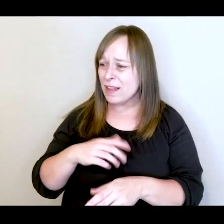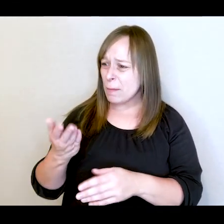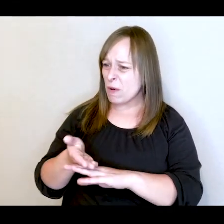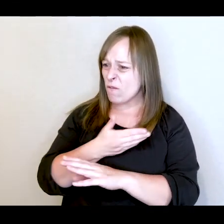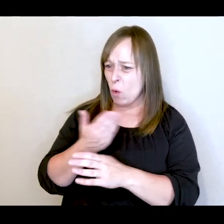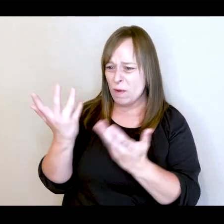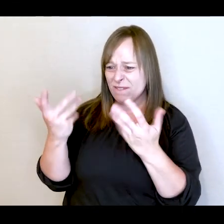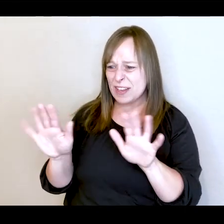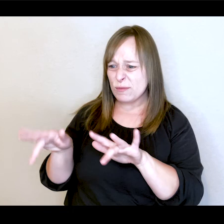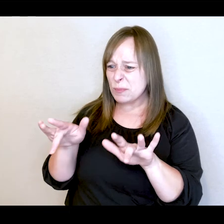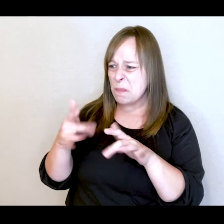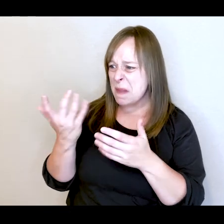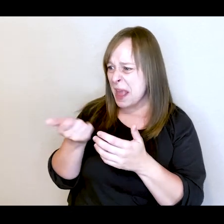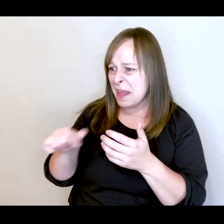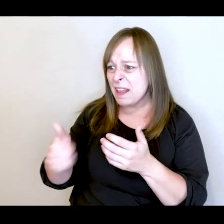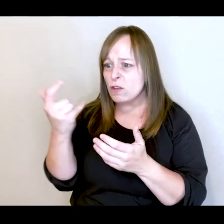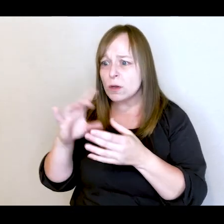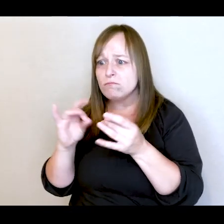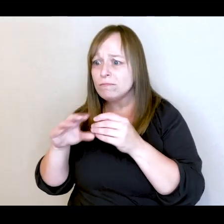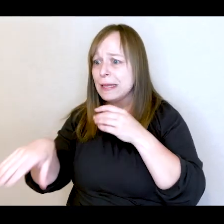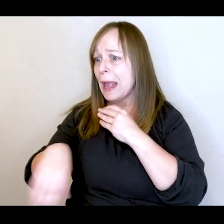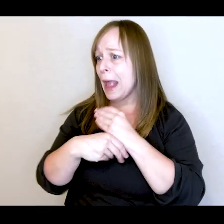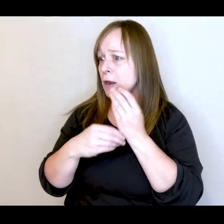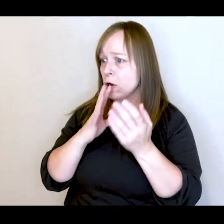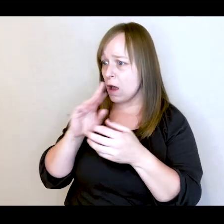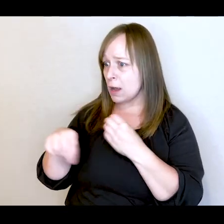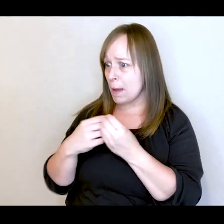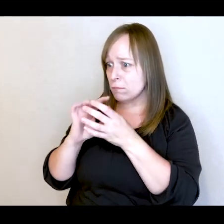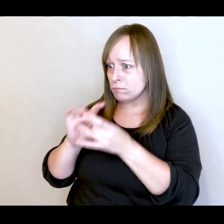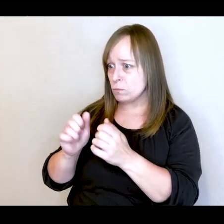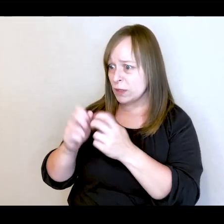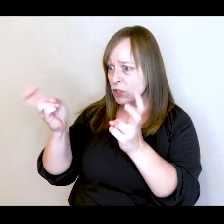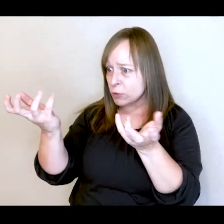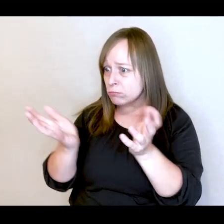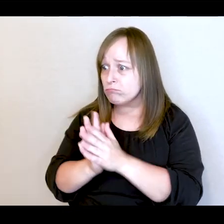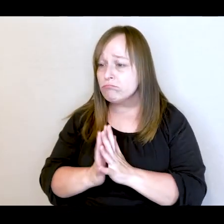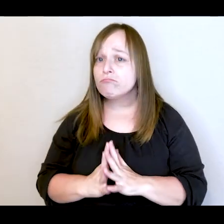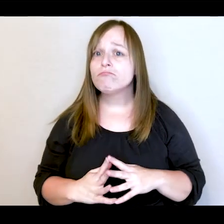before we sign off, is there anything else you would like to talk about regarding this subject?